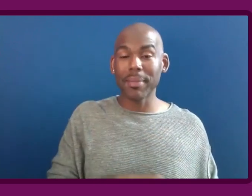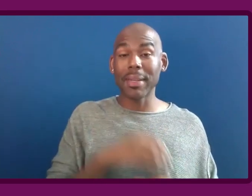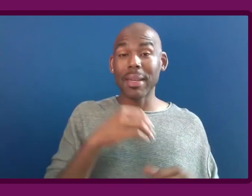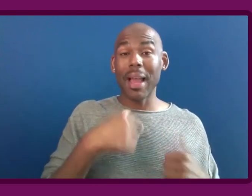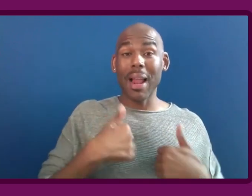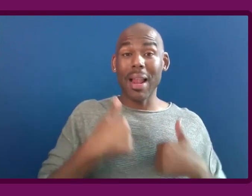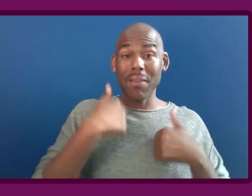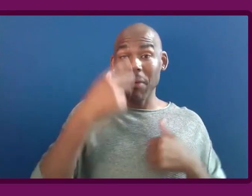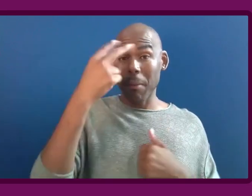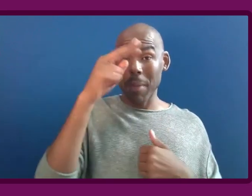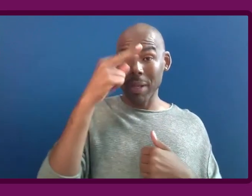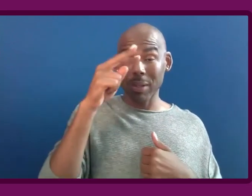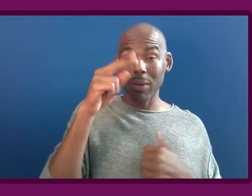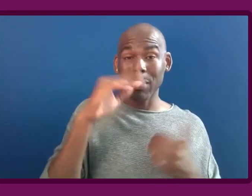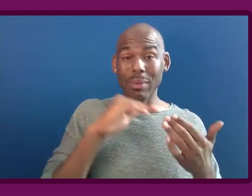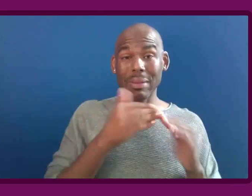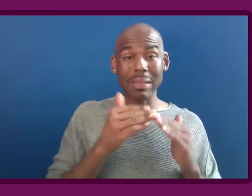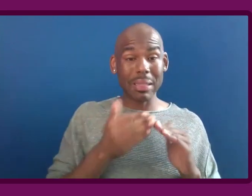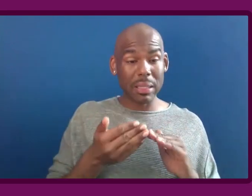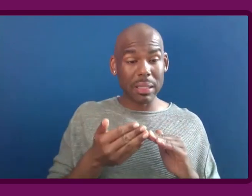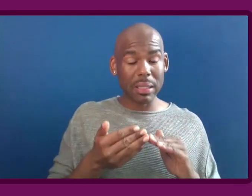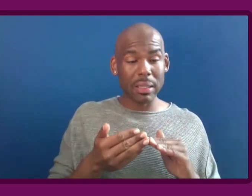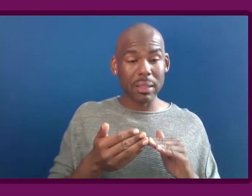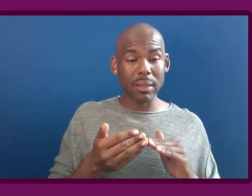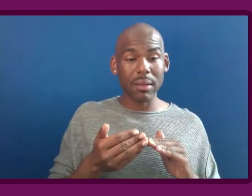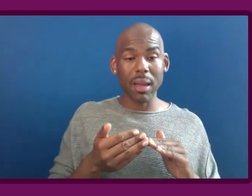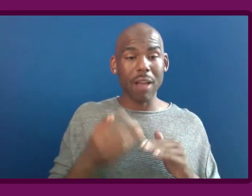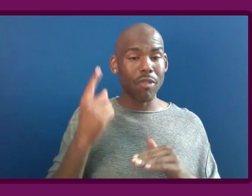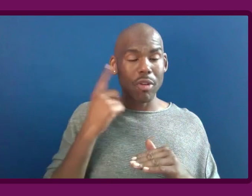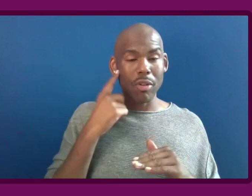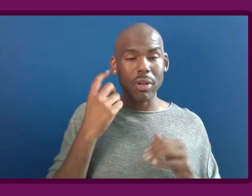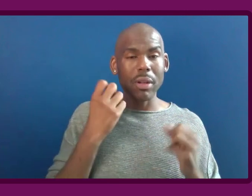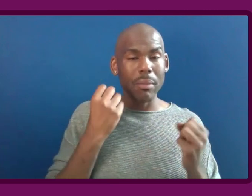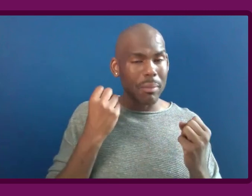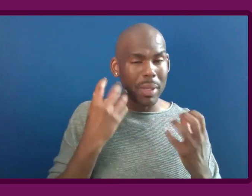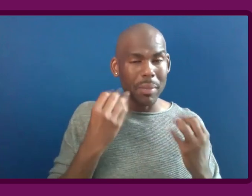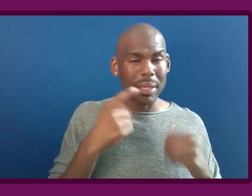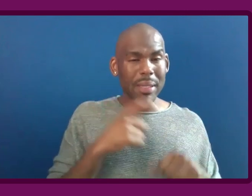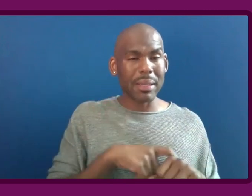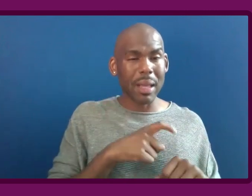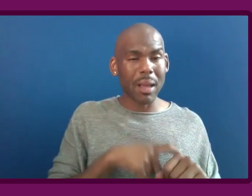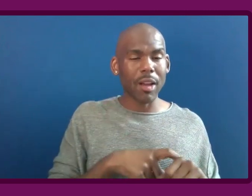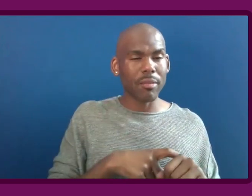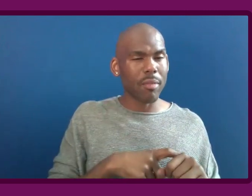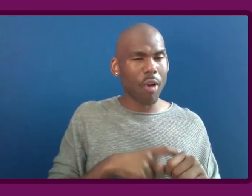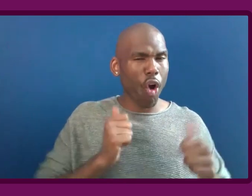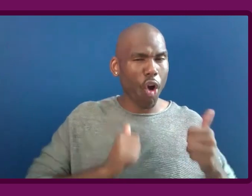time. I'm not going to exactly say it that way, but it was something around